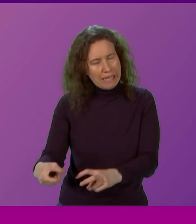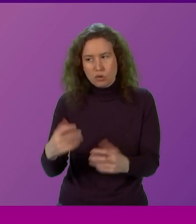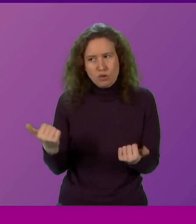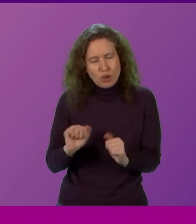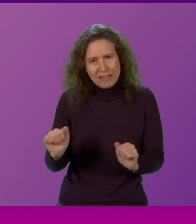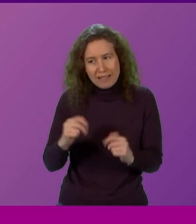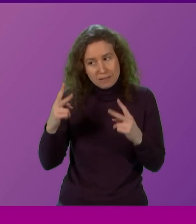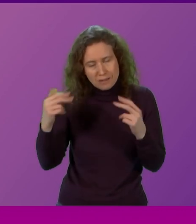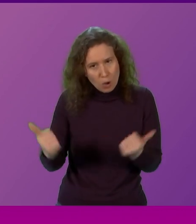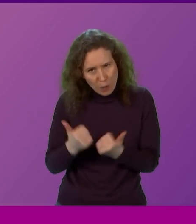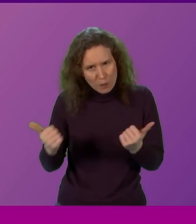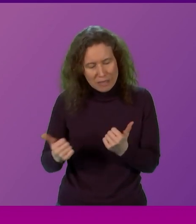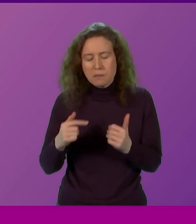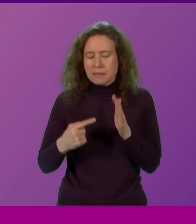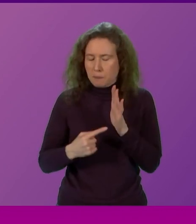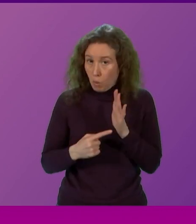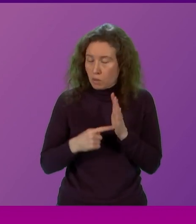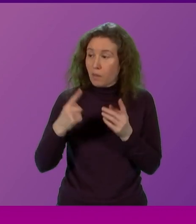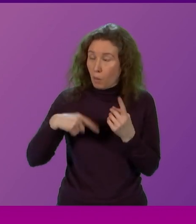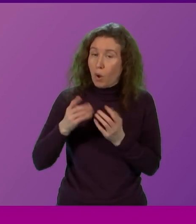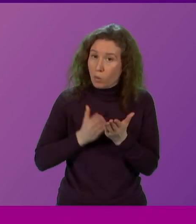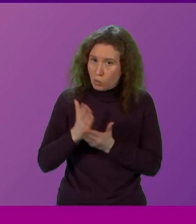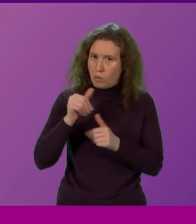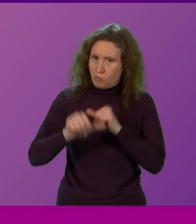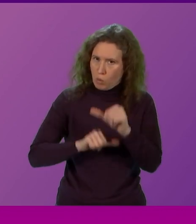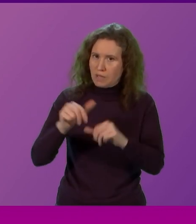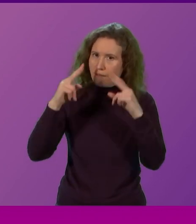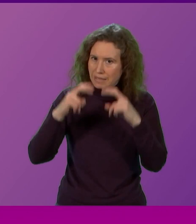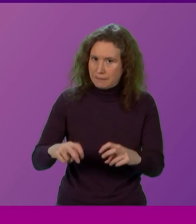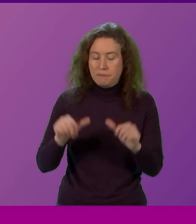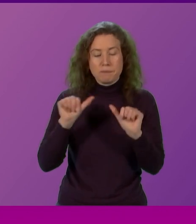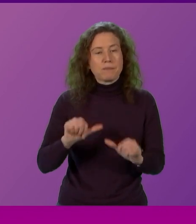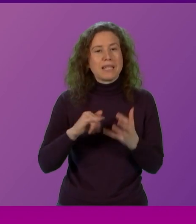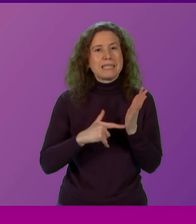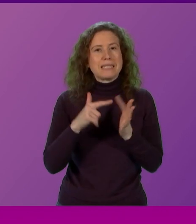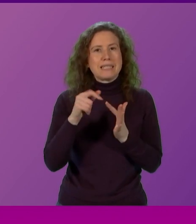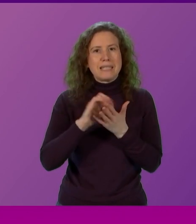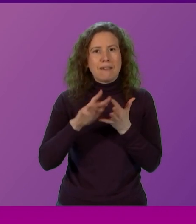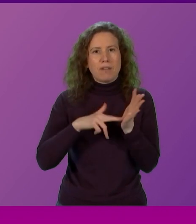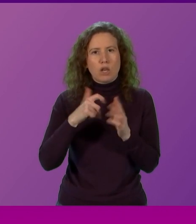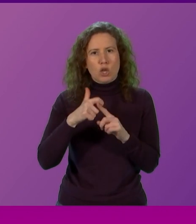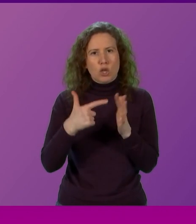concluded, but it is important that investigations take place.